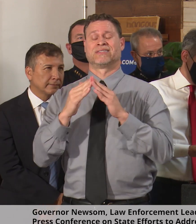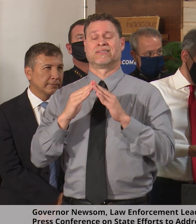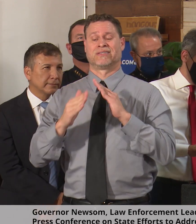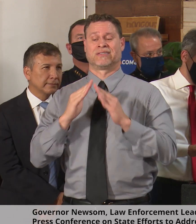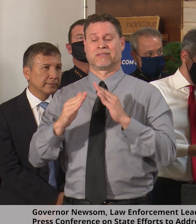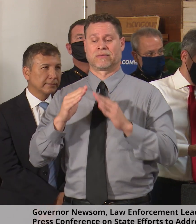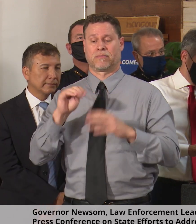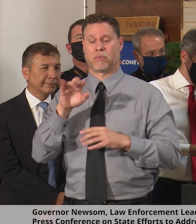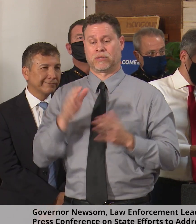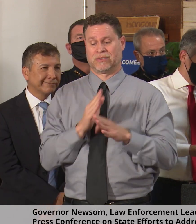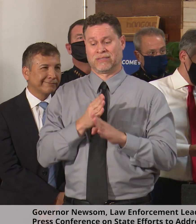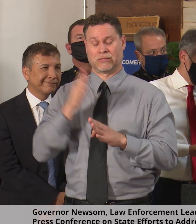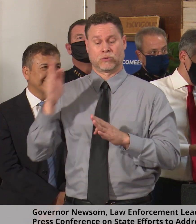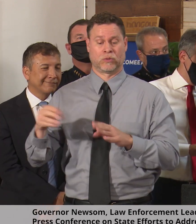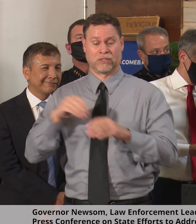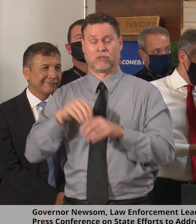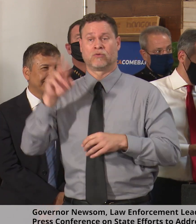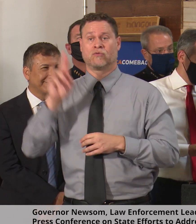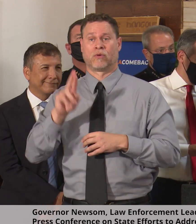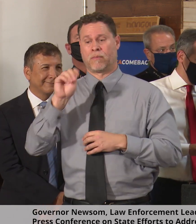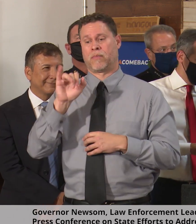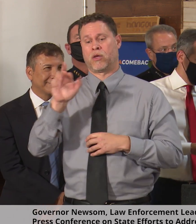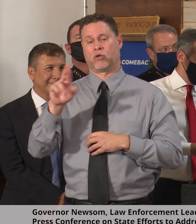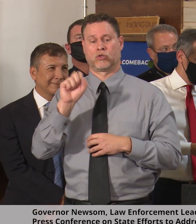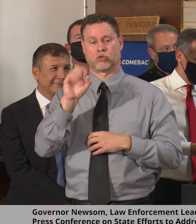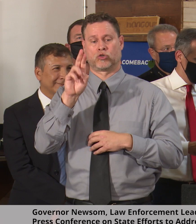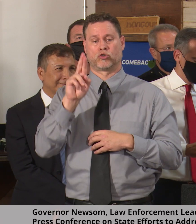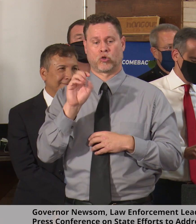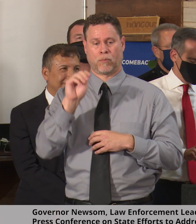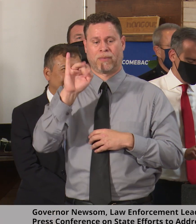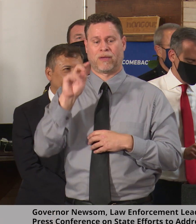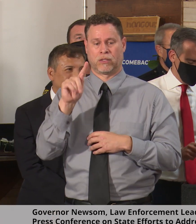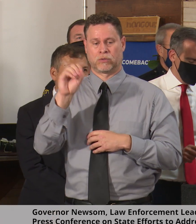right next door to me in Riverside. Mayor Sarmiento from the city of Santa Ana.